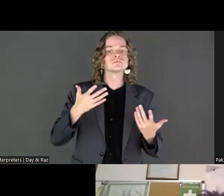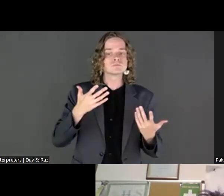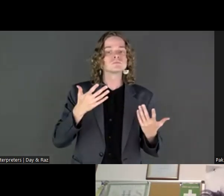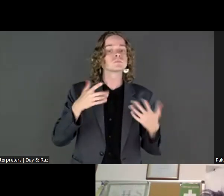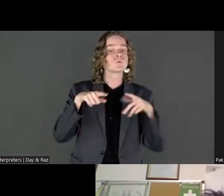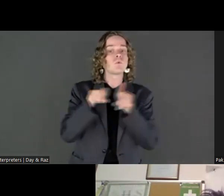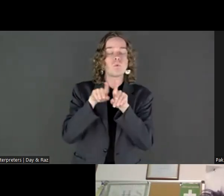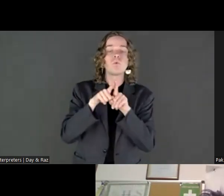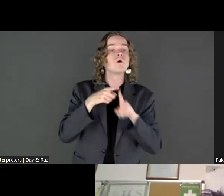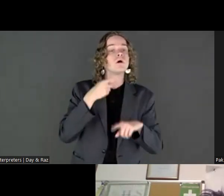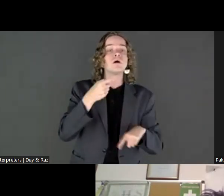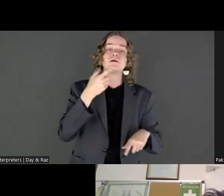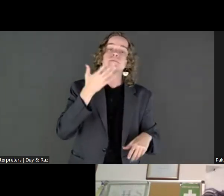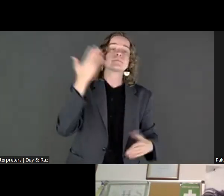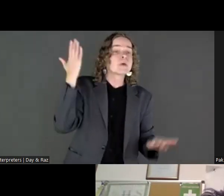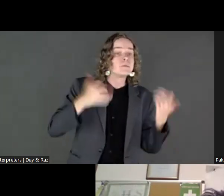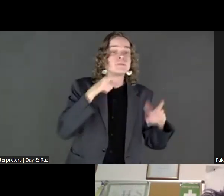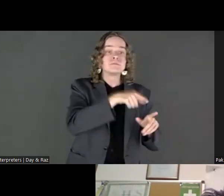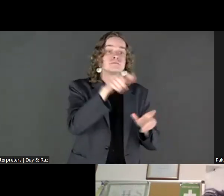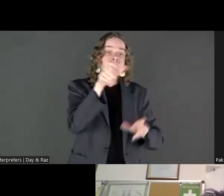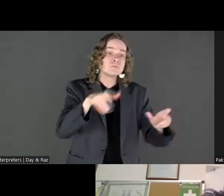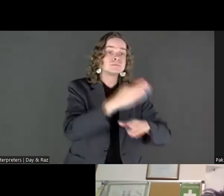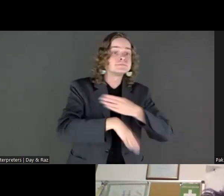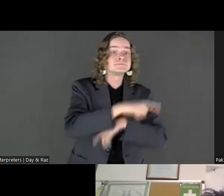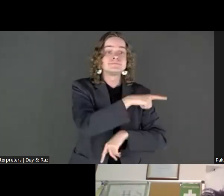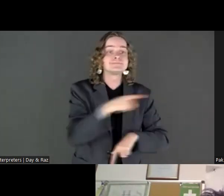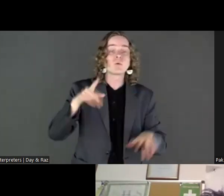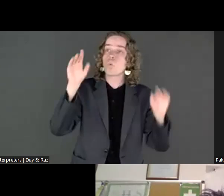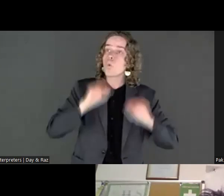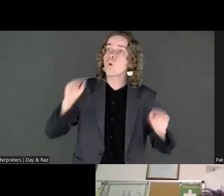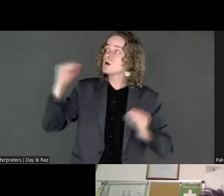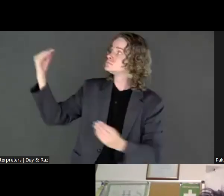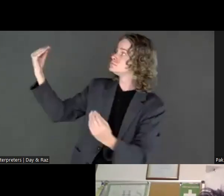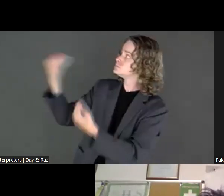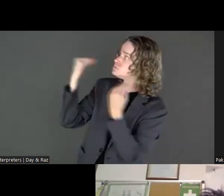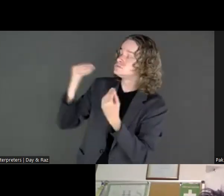them the knowledge, the tools, the support, many people would just wouldn't have survived. Because